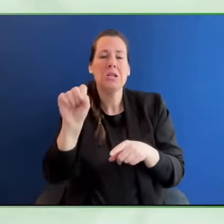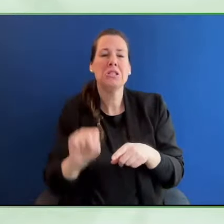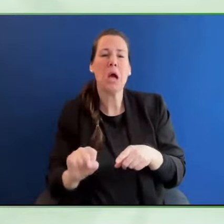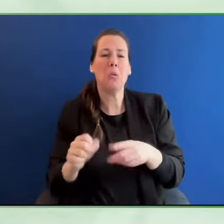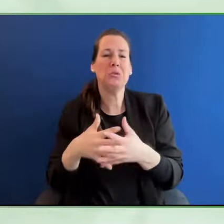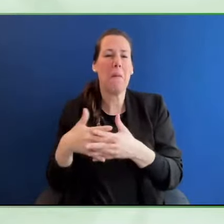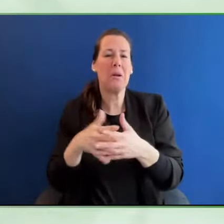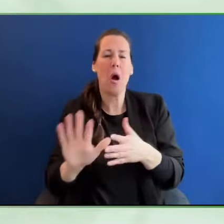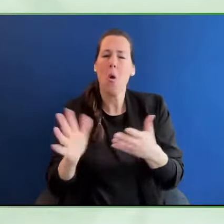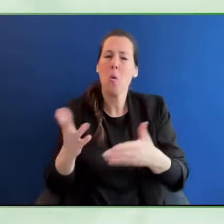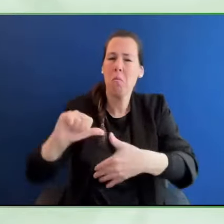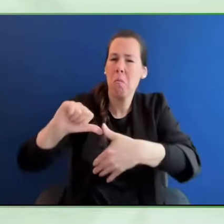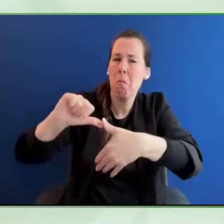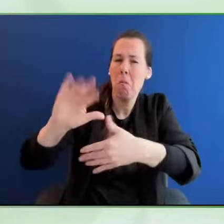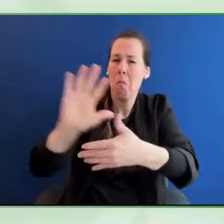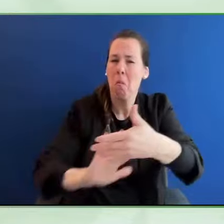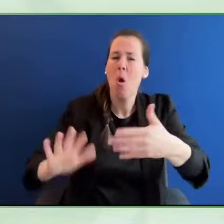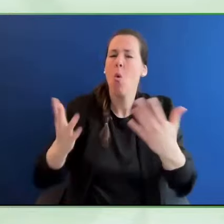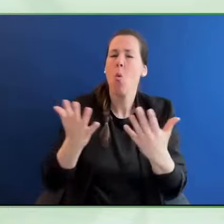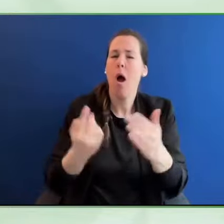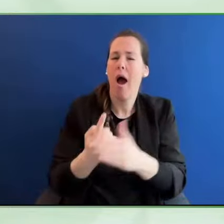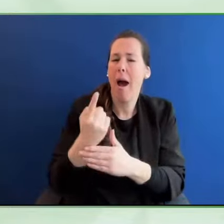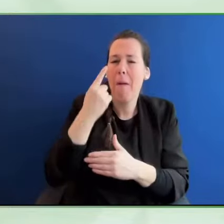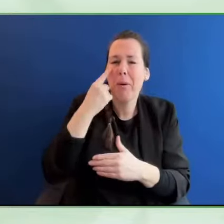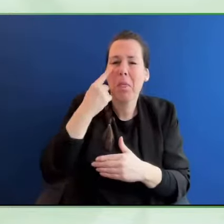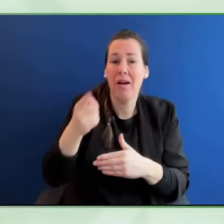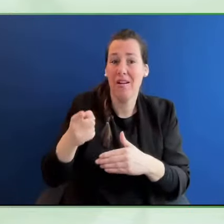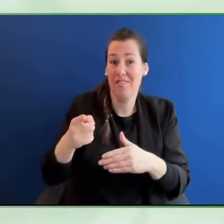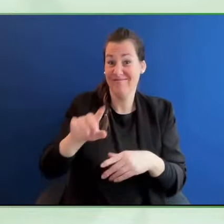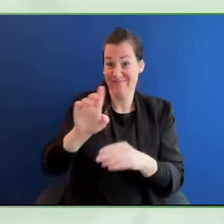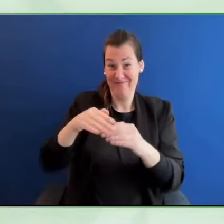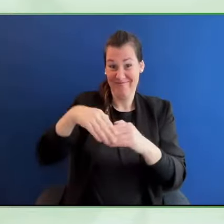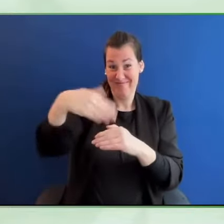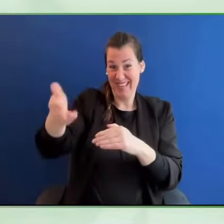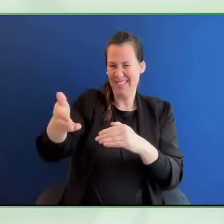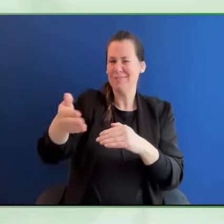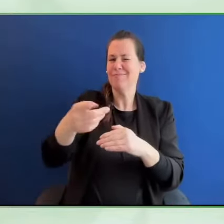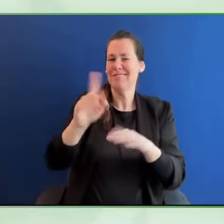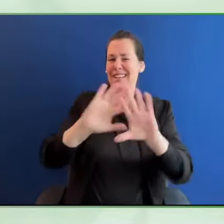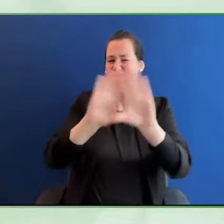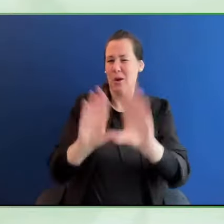we have developed. And in some ways we are working politically externally.